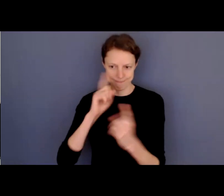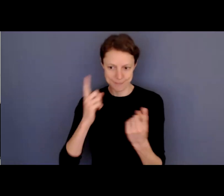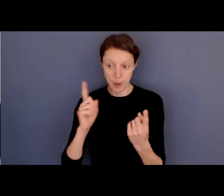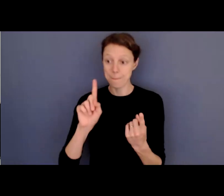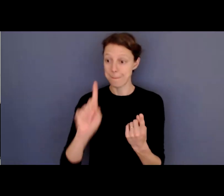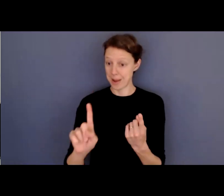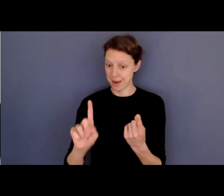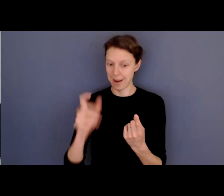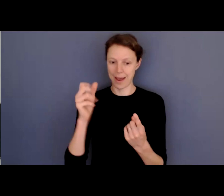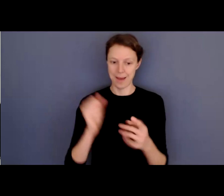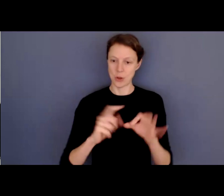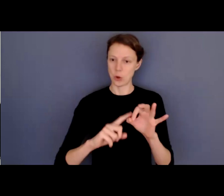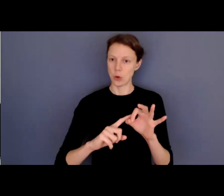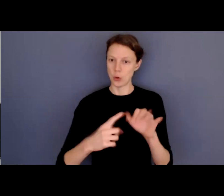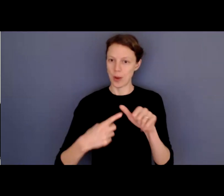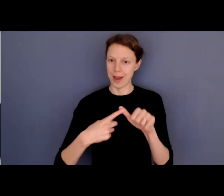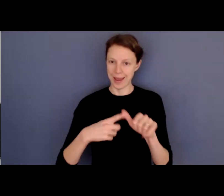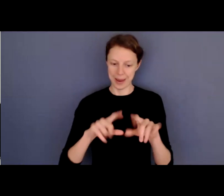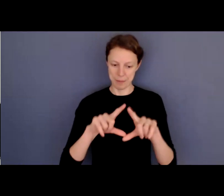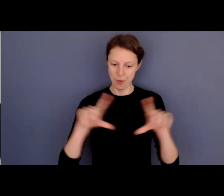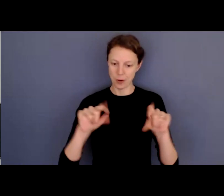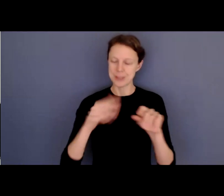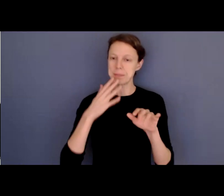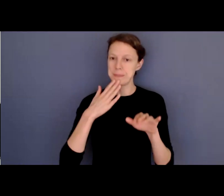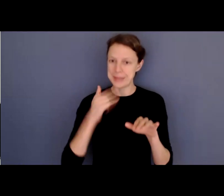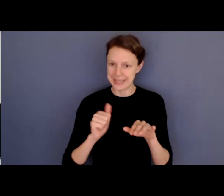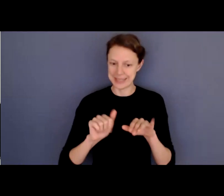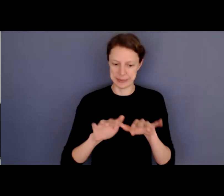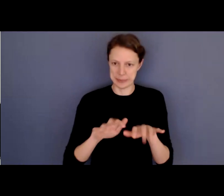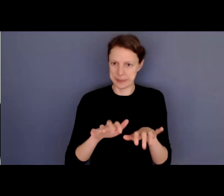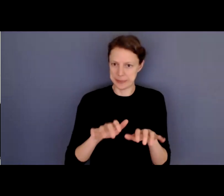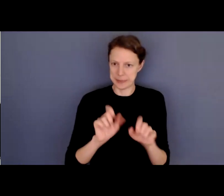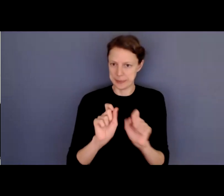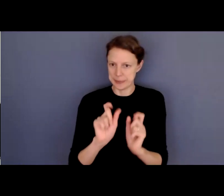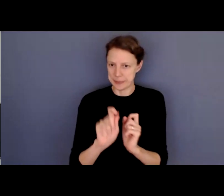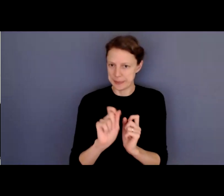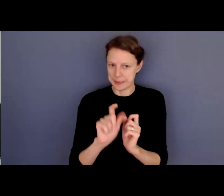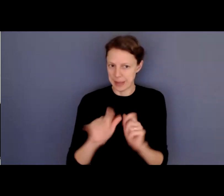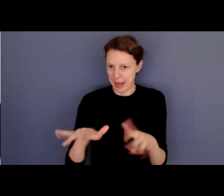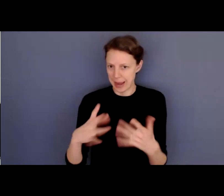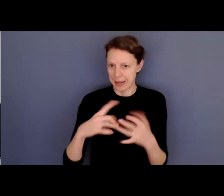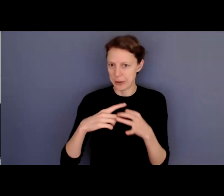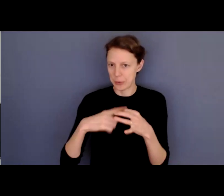there's a Q&A box, so please use that. Feel free to pop any questions that bounce into your mind throughout the session,